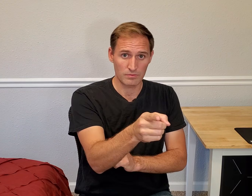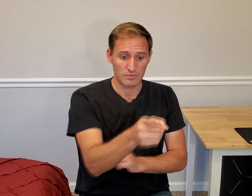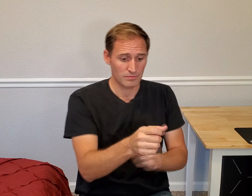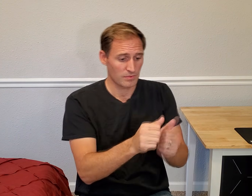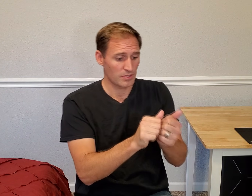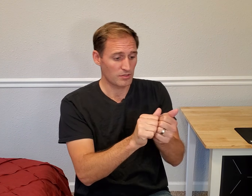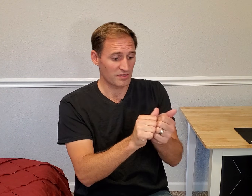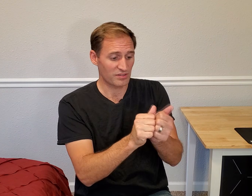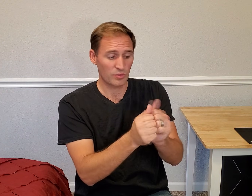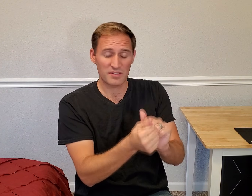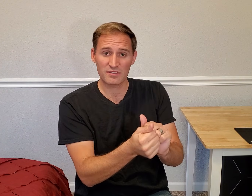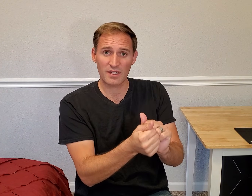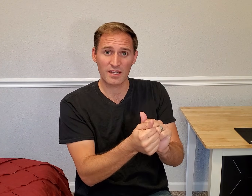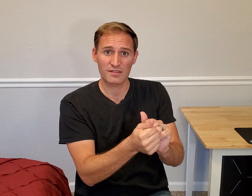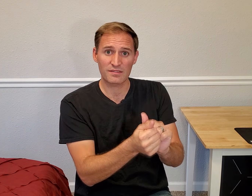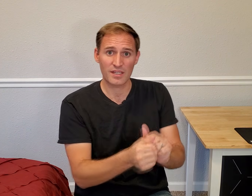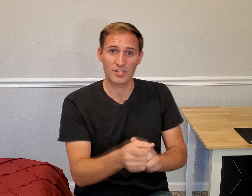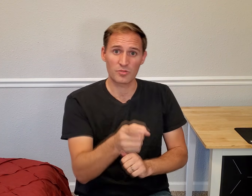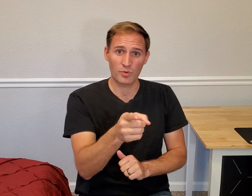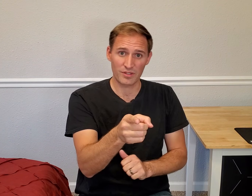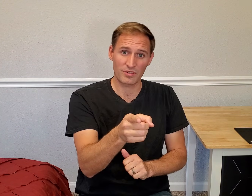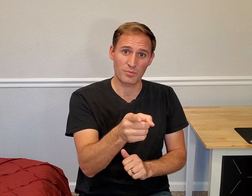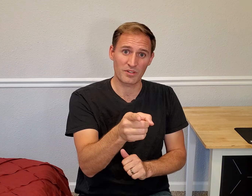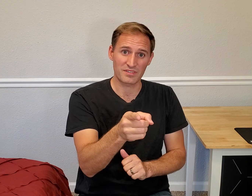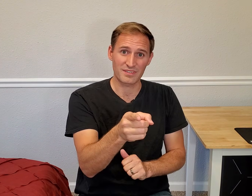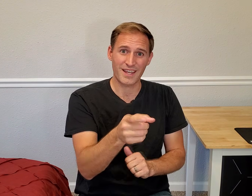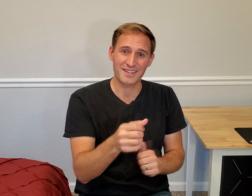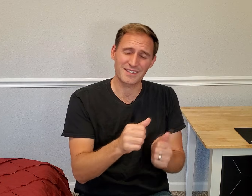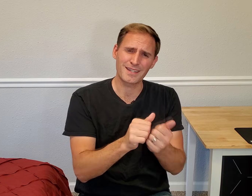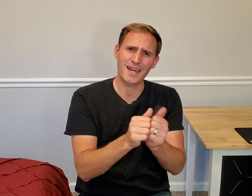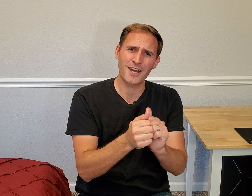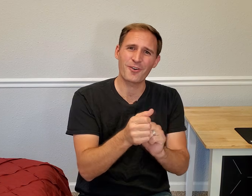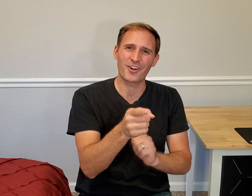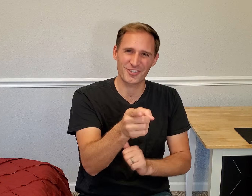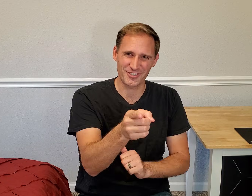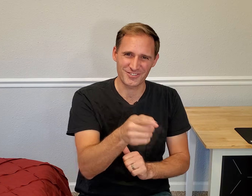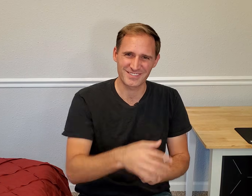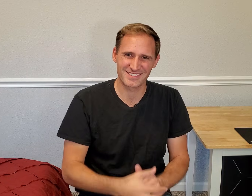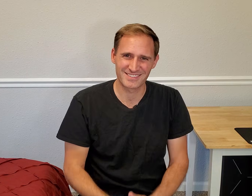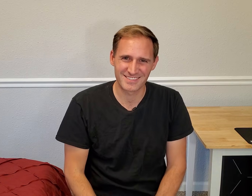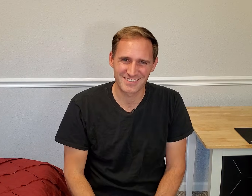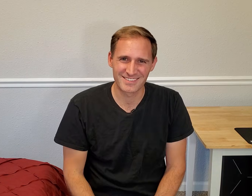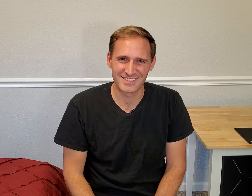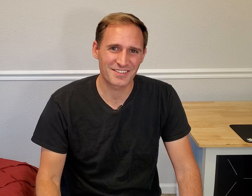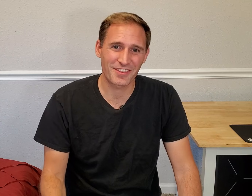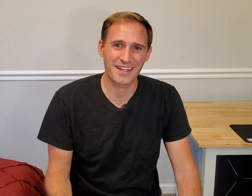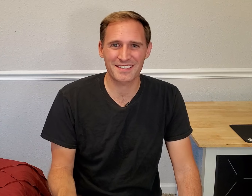You just twist your hands and you point to the person asking, how are you? So the